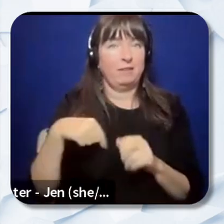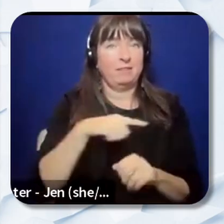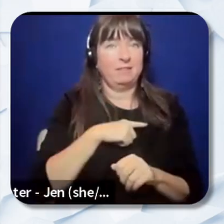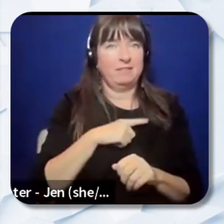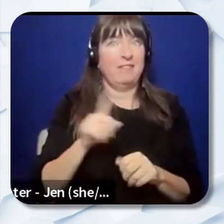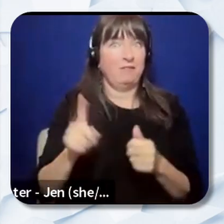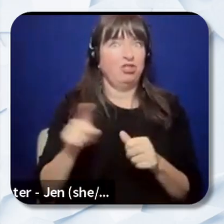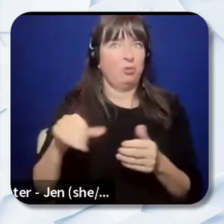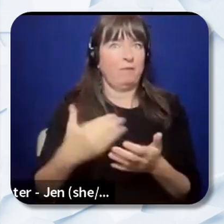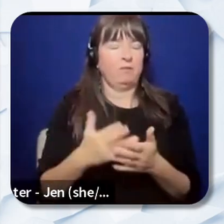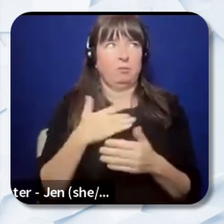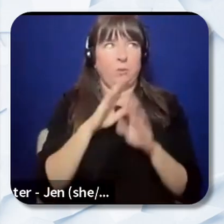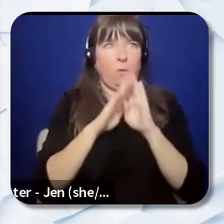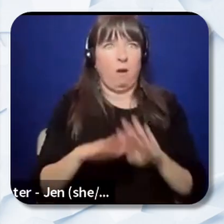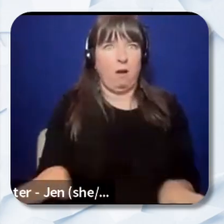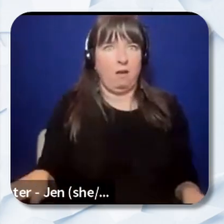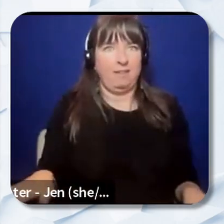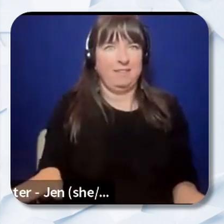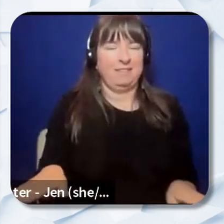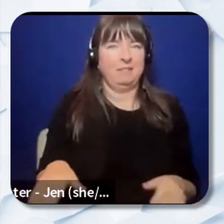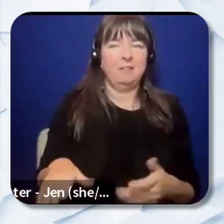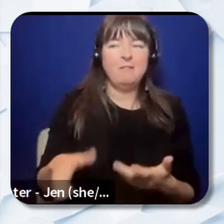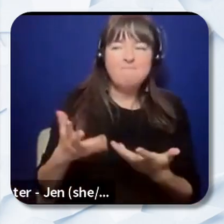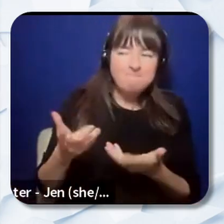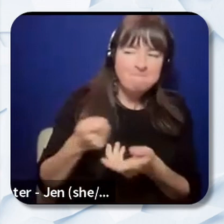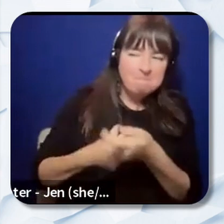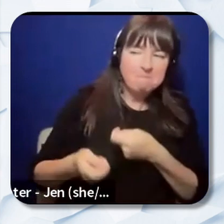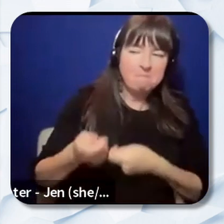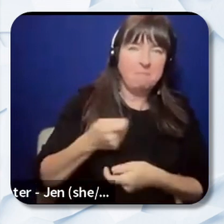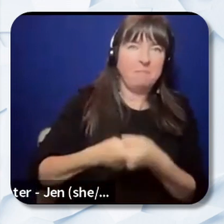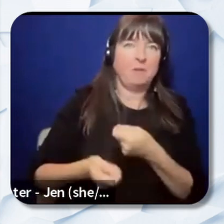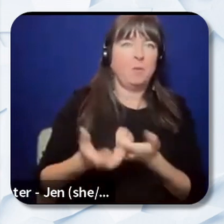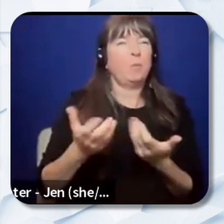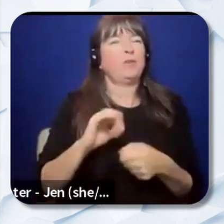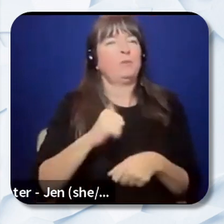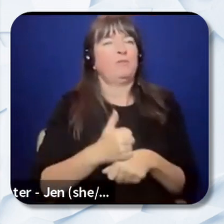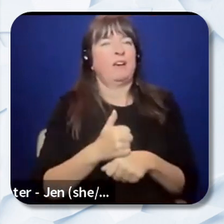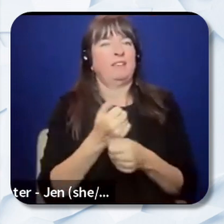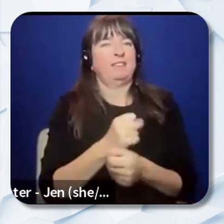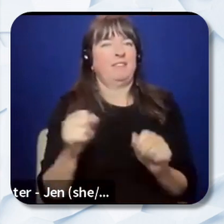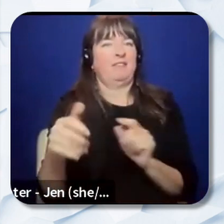at school. And we really wanted to provide her a safe environment especially like when she was in